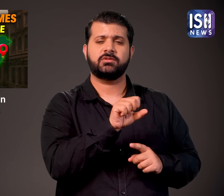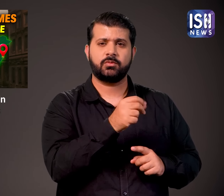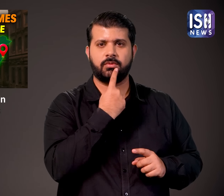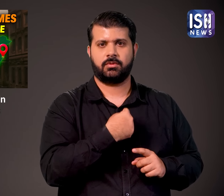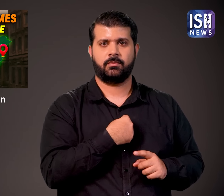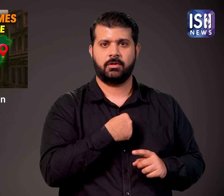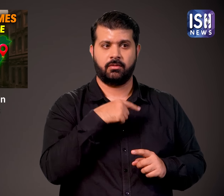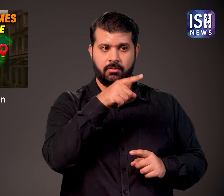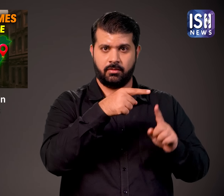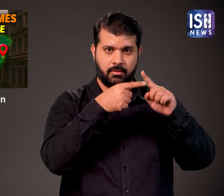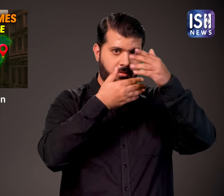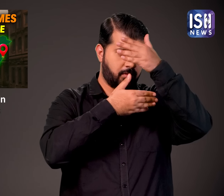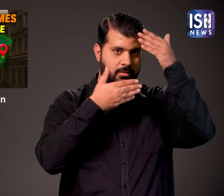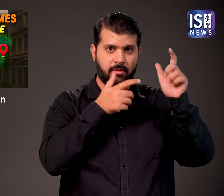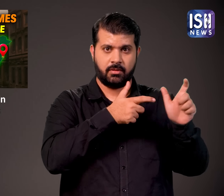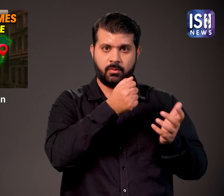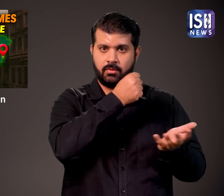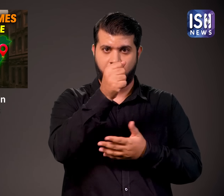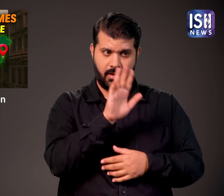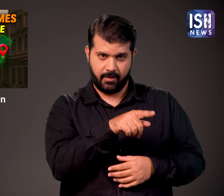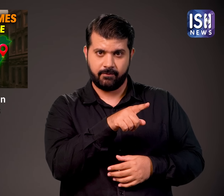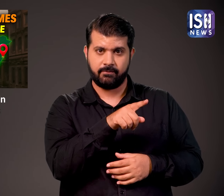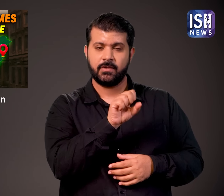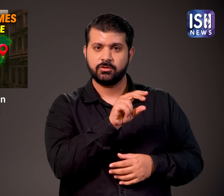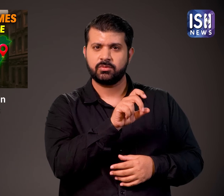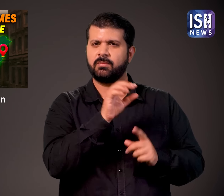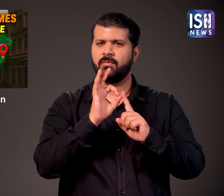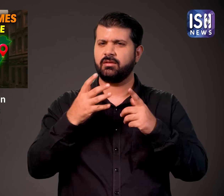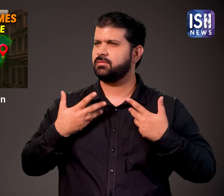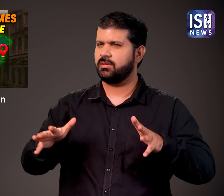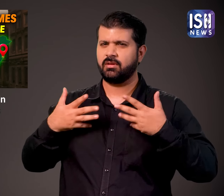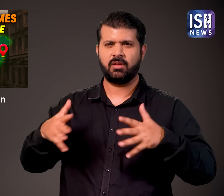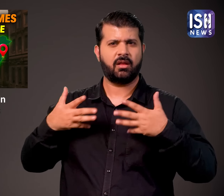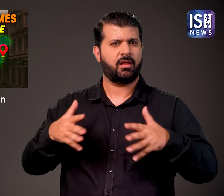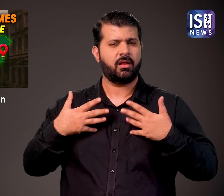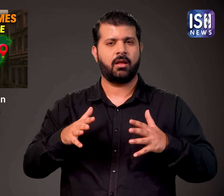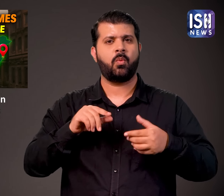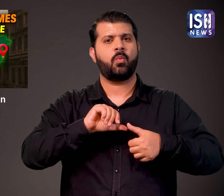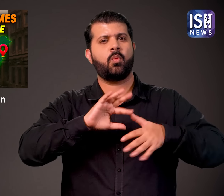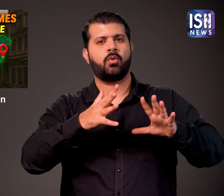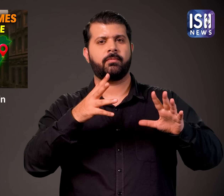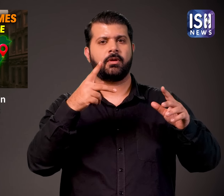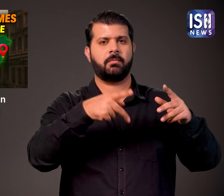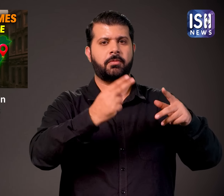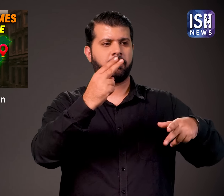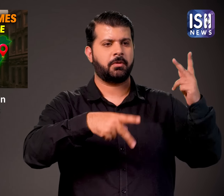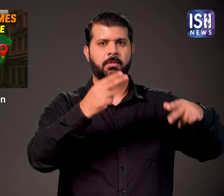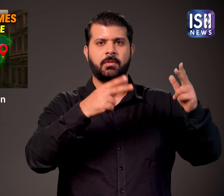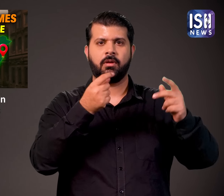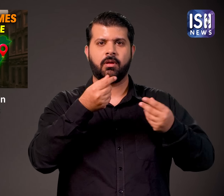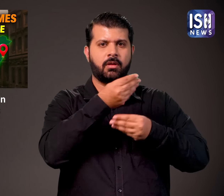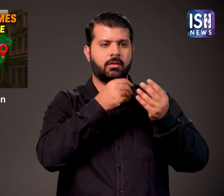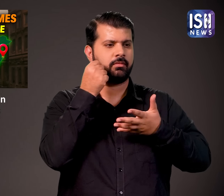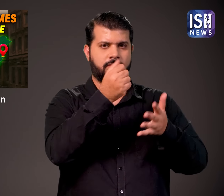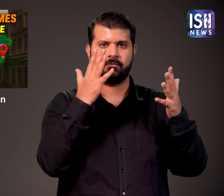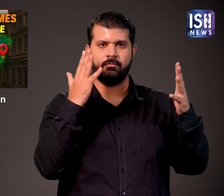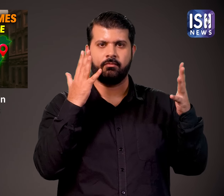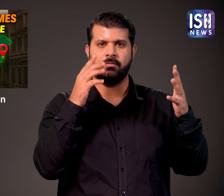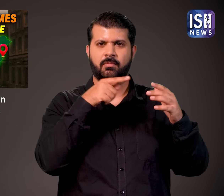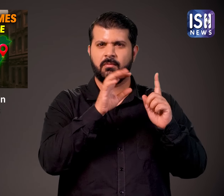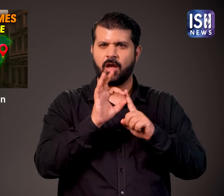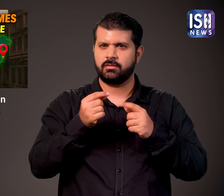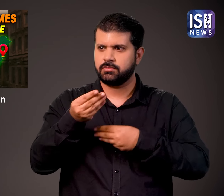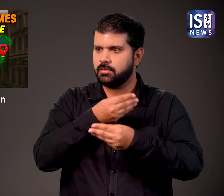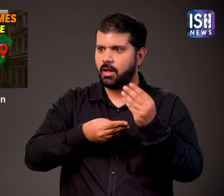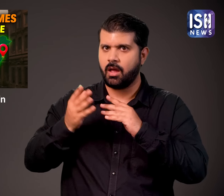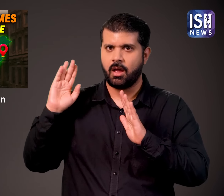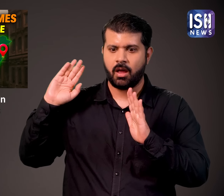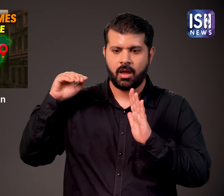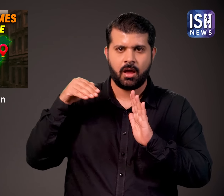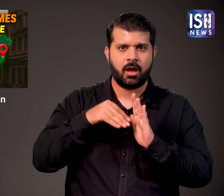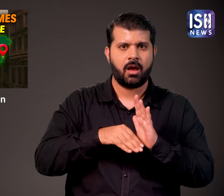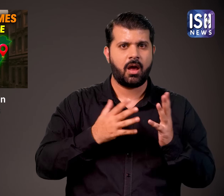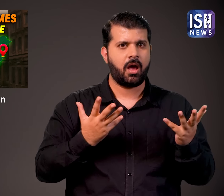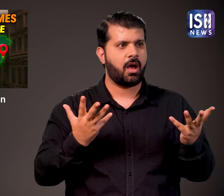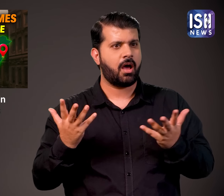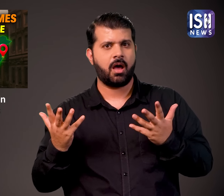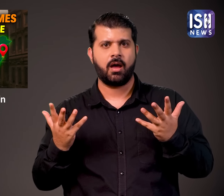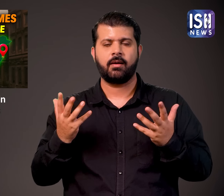over claims related to terror financing which Pakistan denies. This has badly affected its economy.